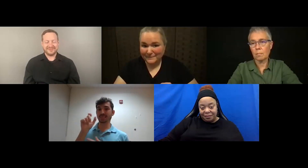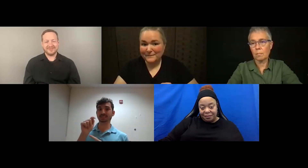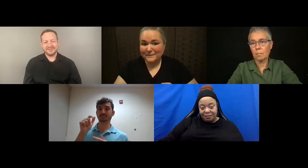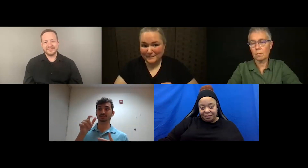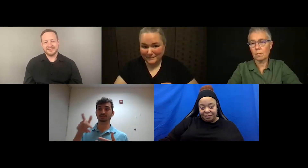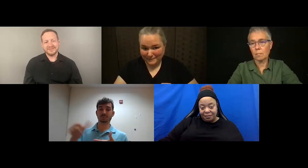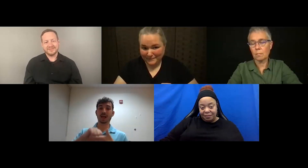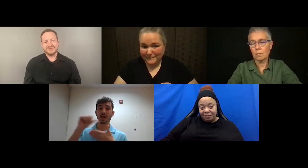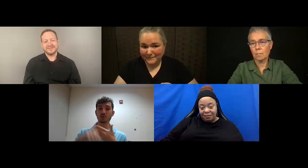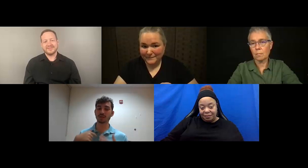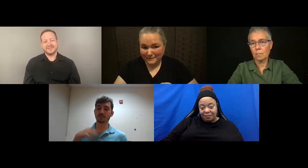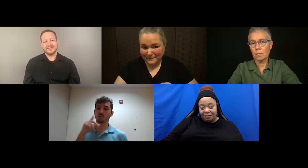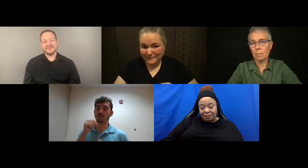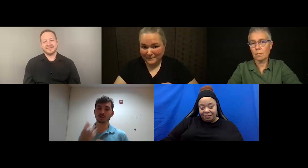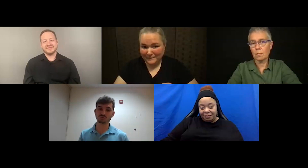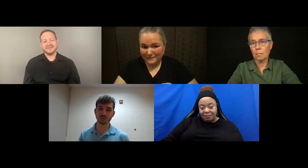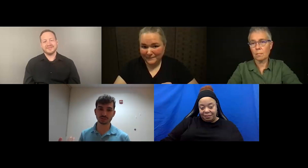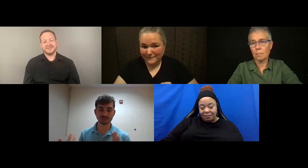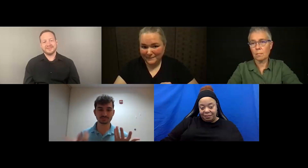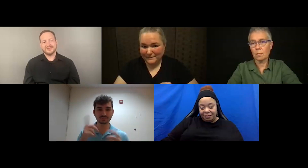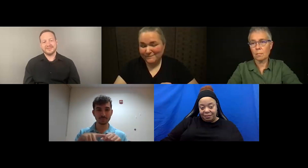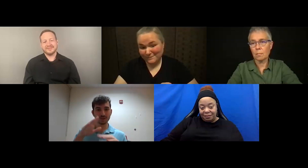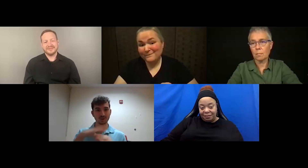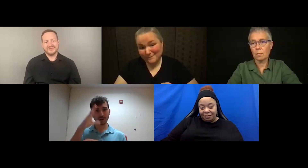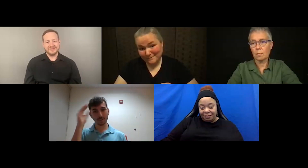They could take that information and steal your identity. That's